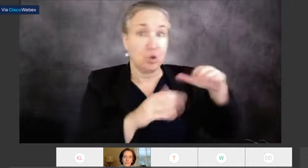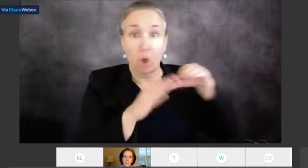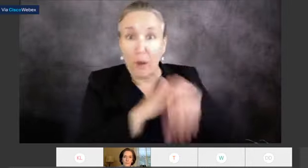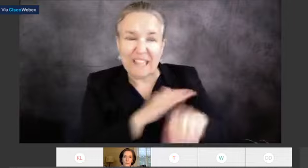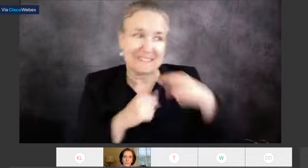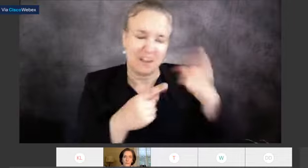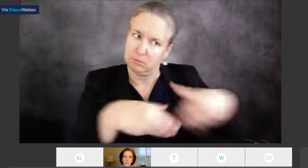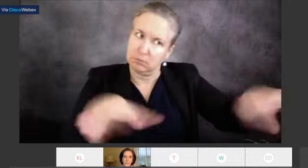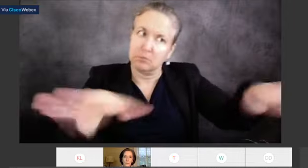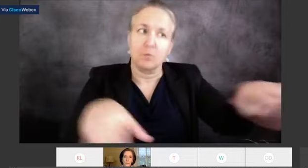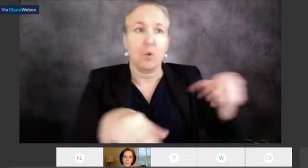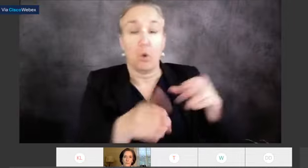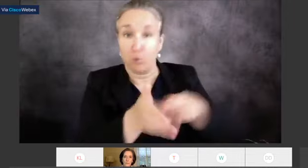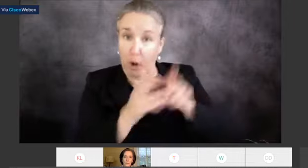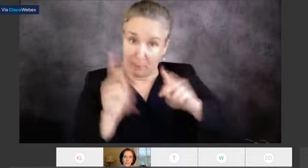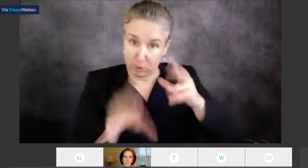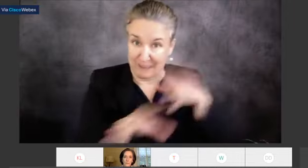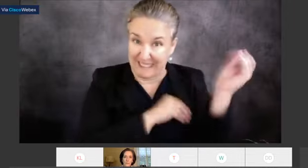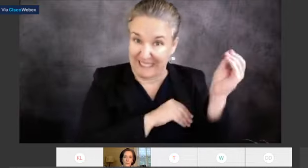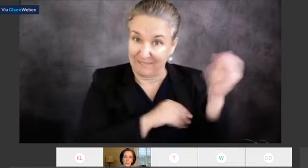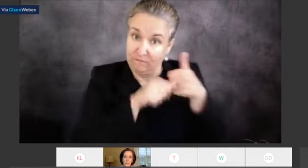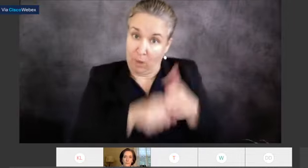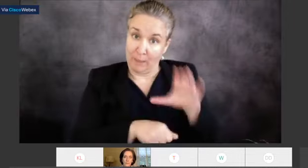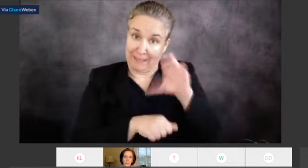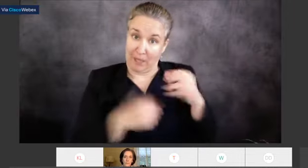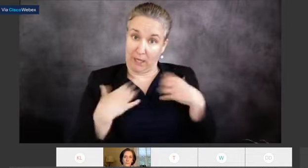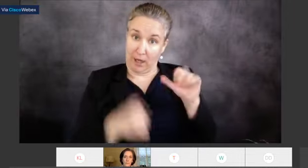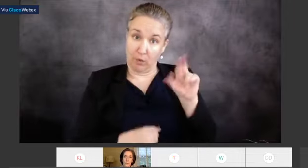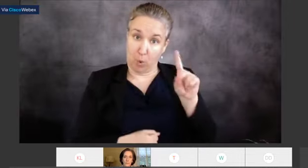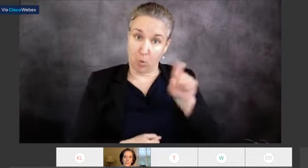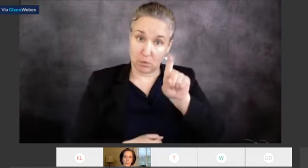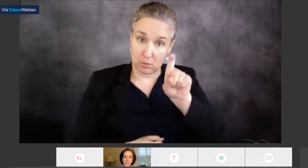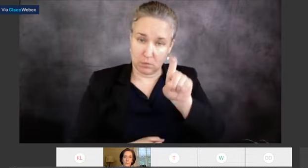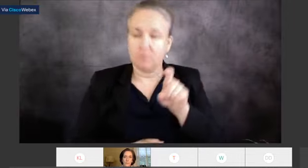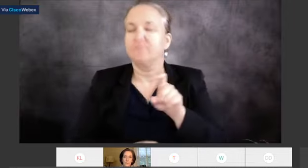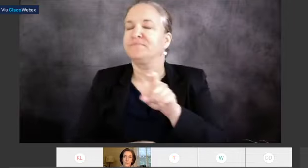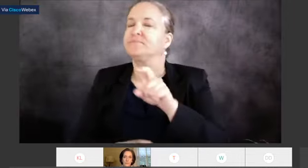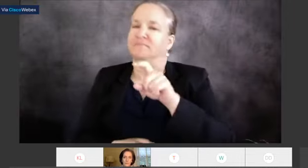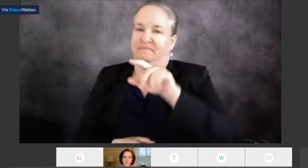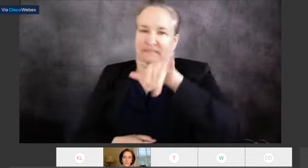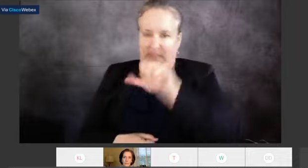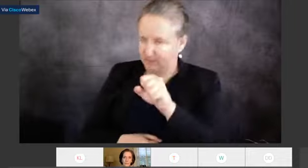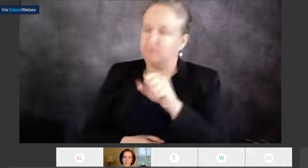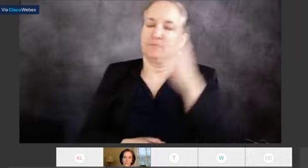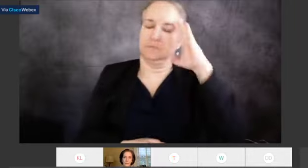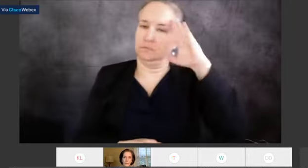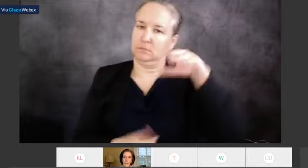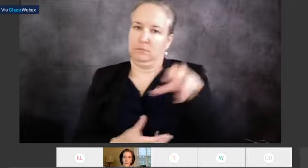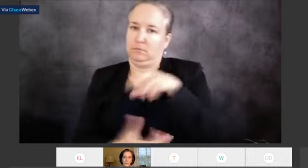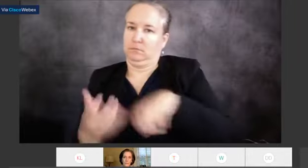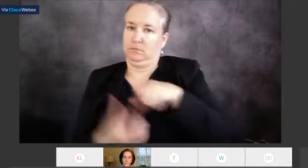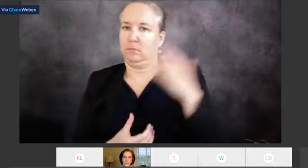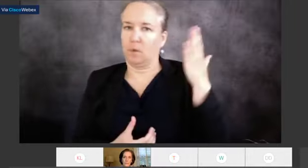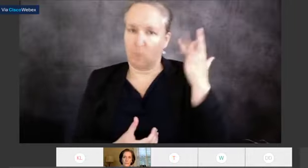require people to leave under the county health code [Solicitor] yes and so it is very confusing because there are multiple pieces to that